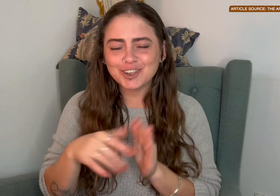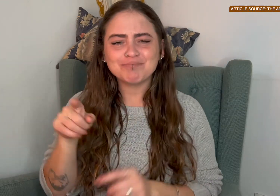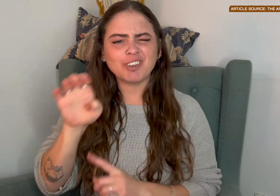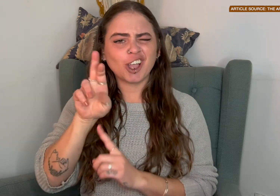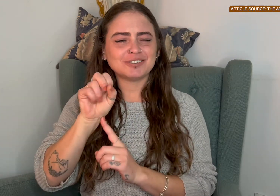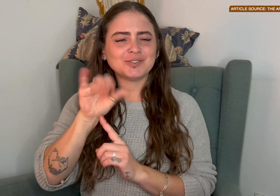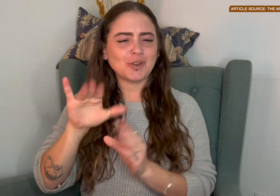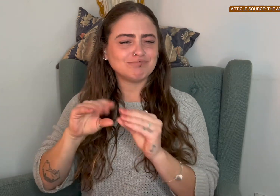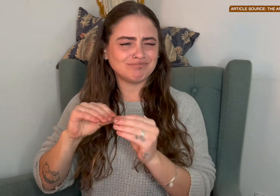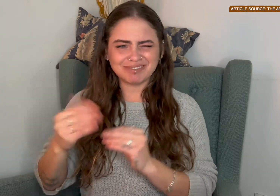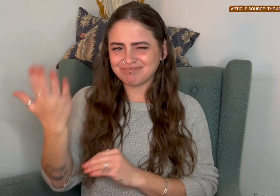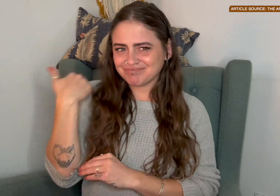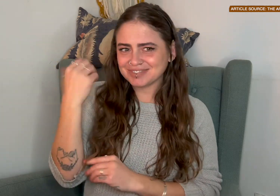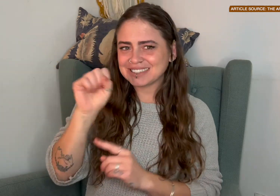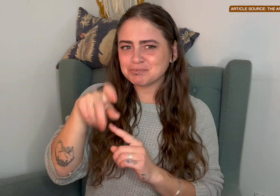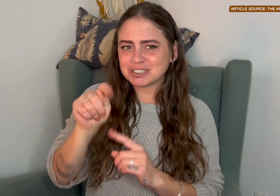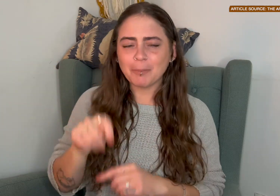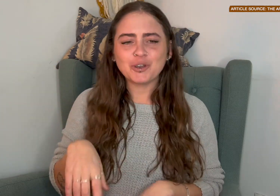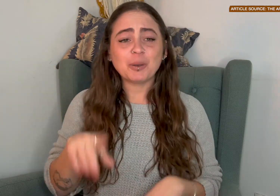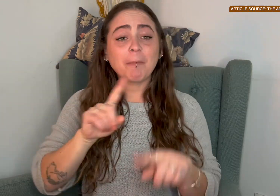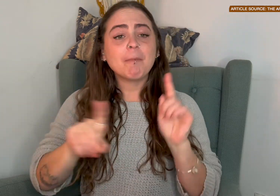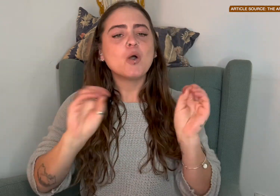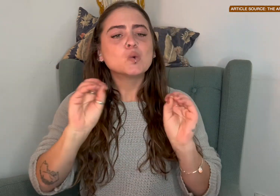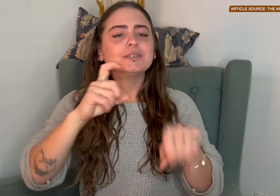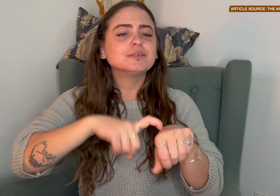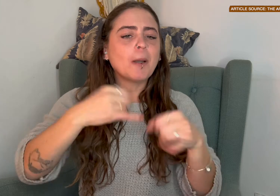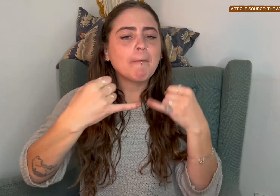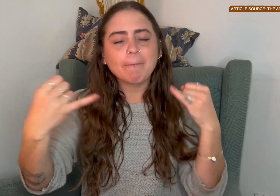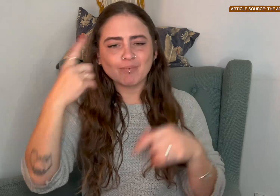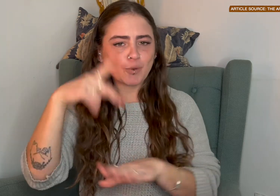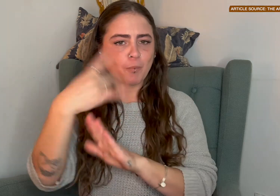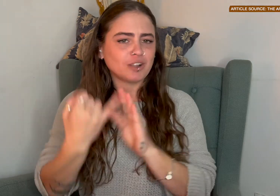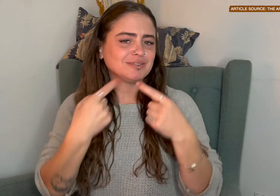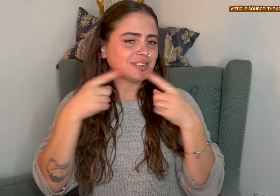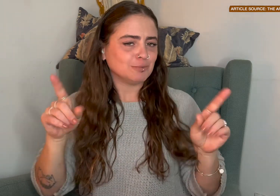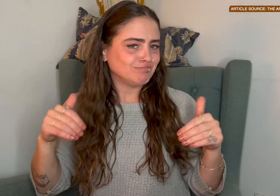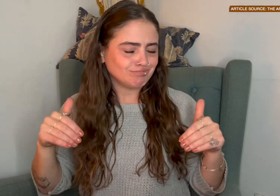Ersoy said in September, although no timescale for the projects has been announced.